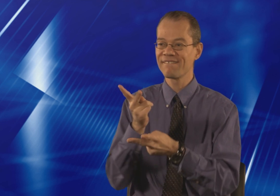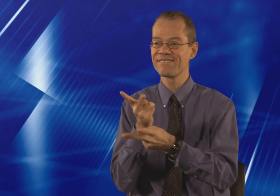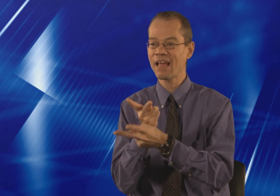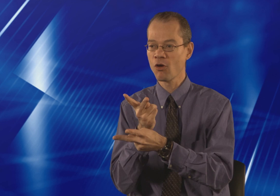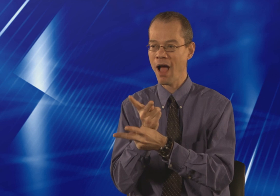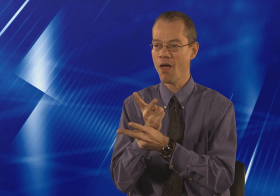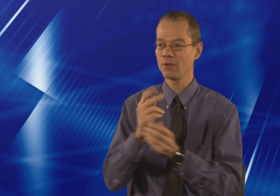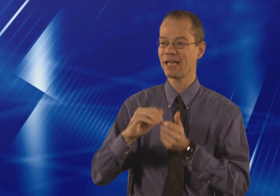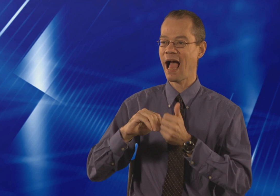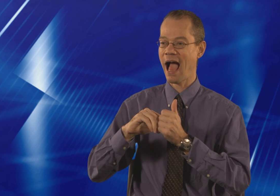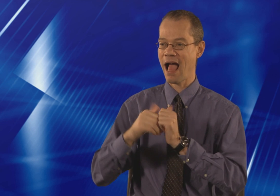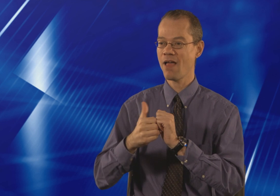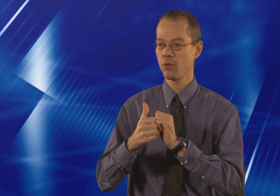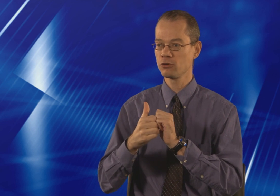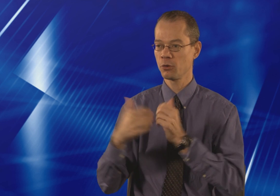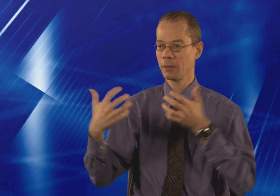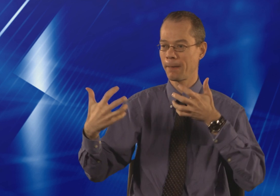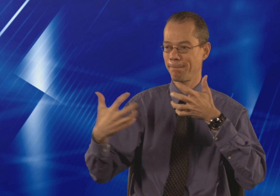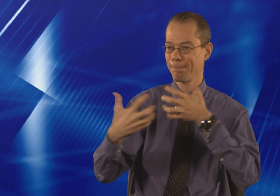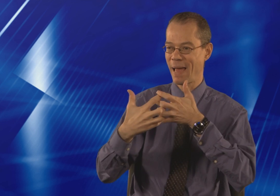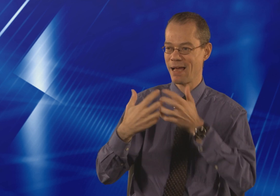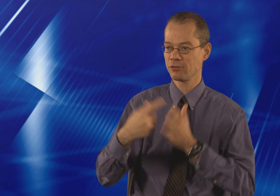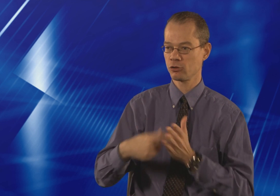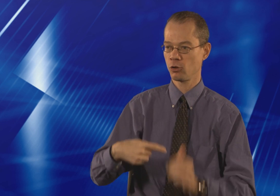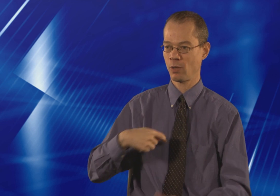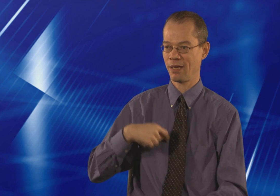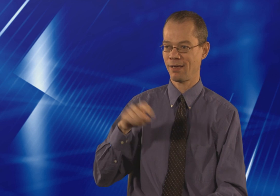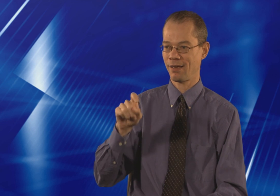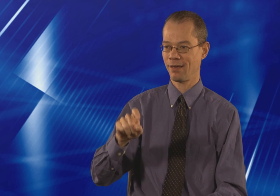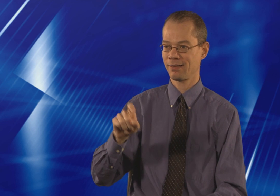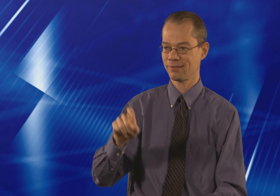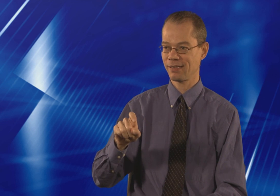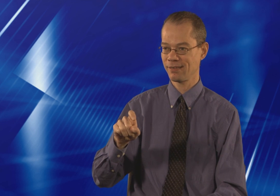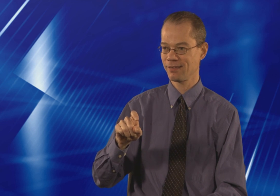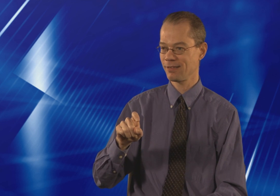We were able to figure out how to match my needs.